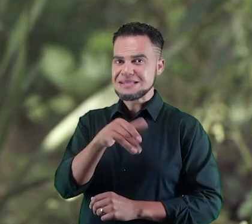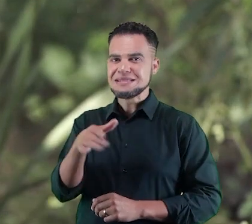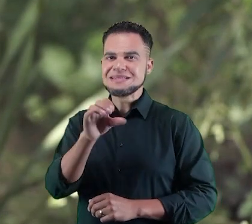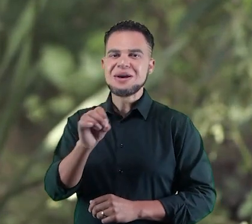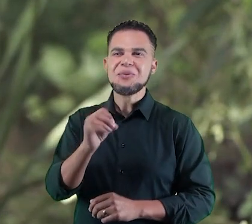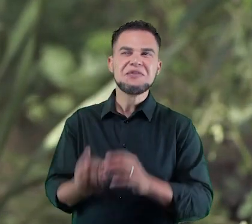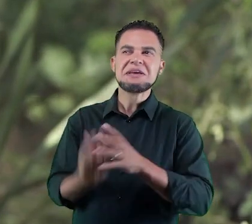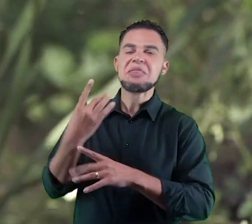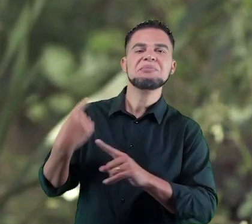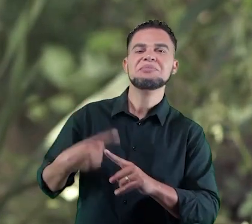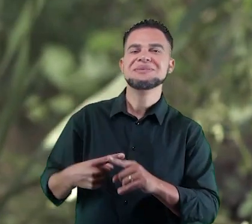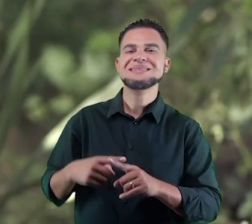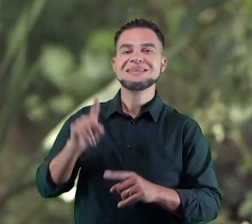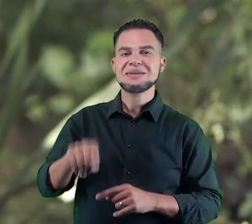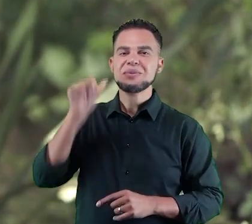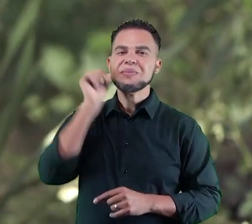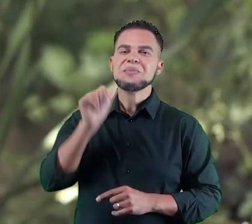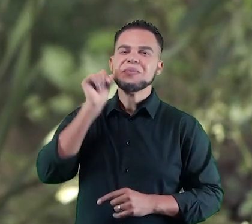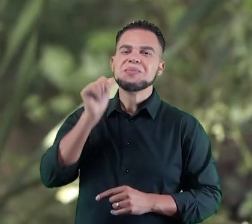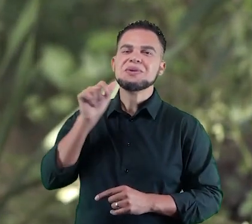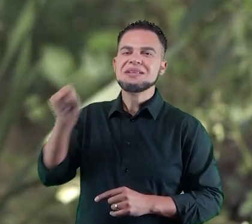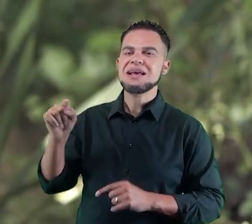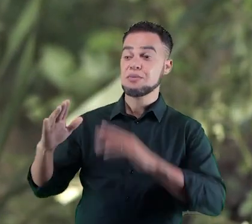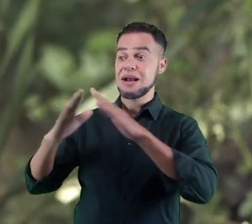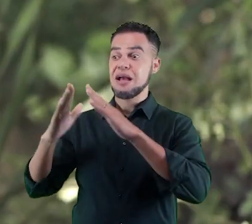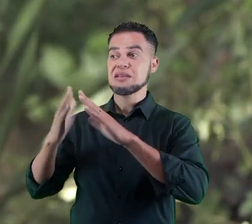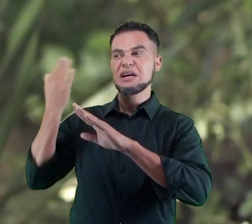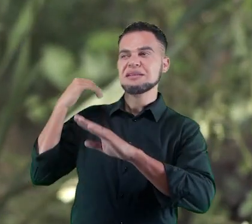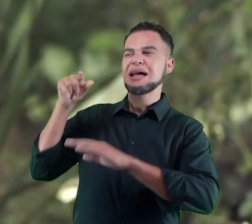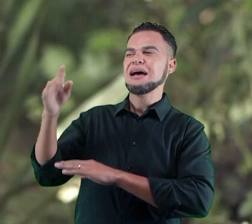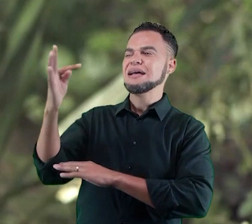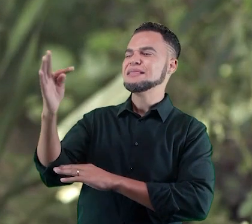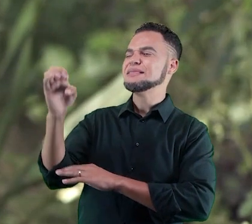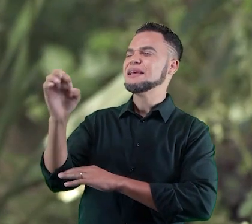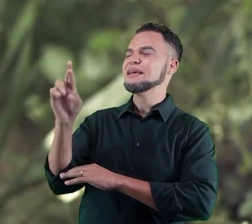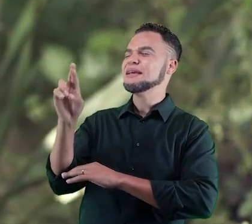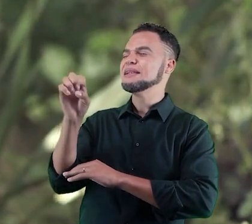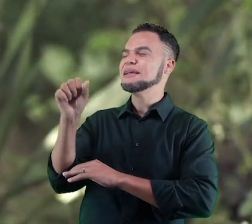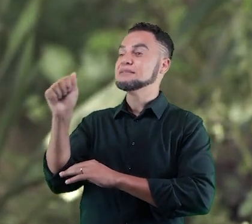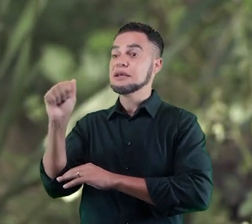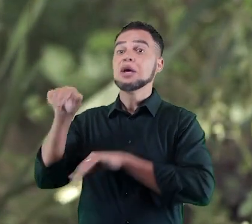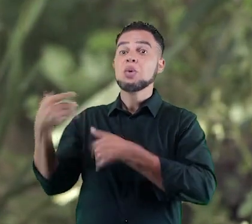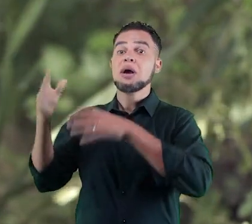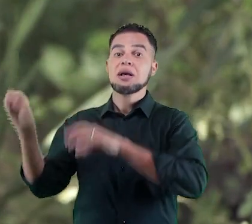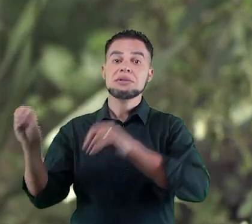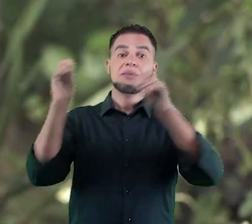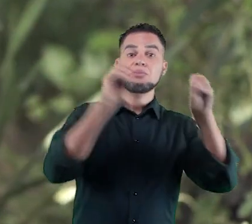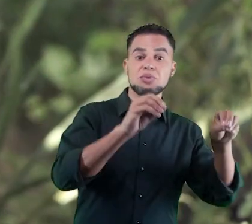from a lady that lived lived at the Tereza neighborhood, and when she moved here,